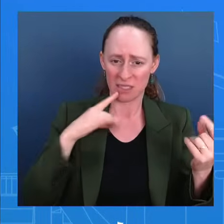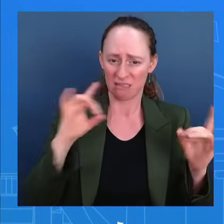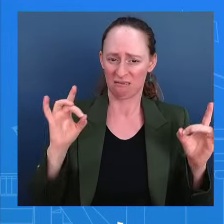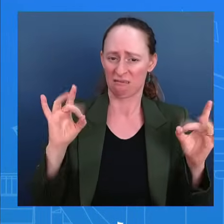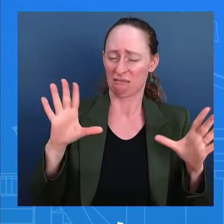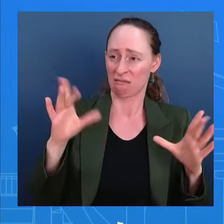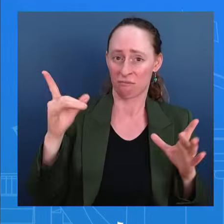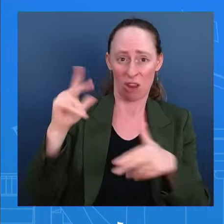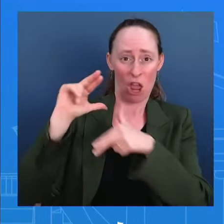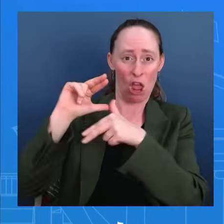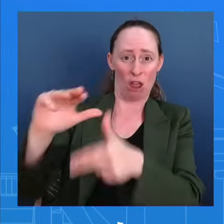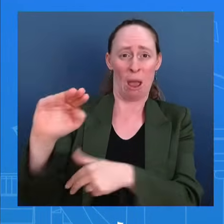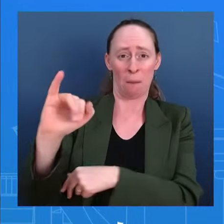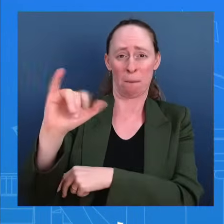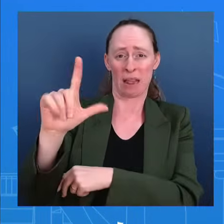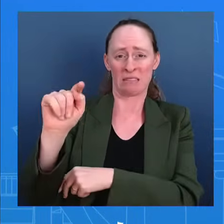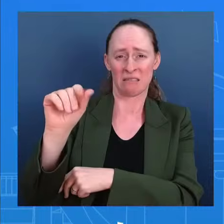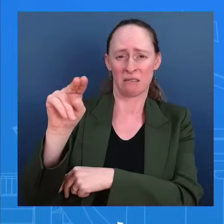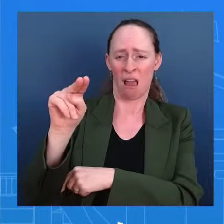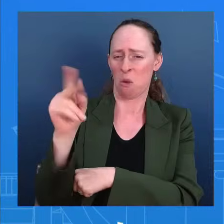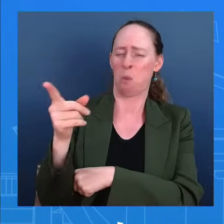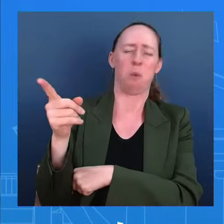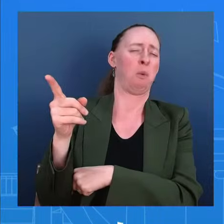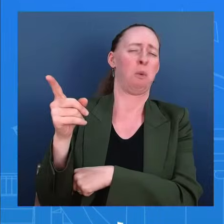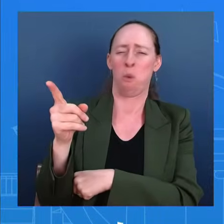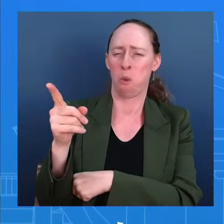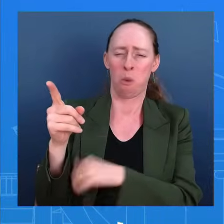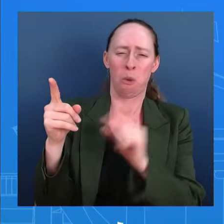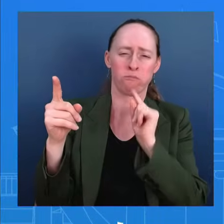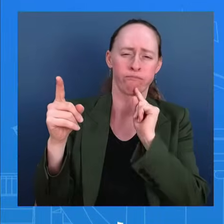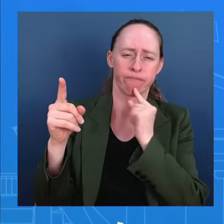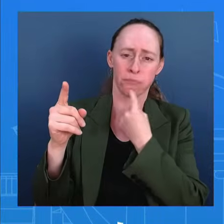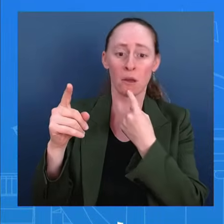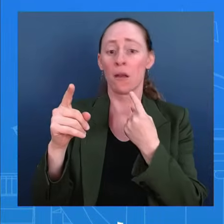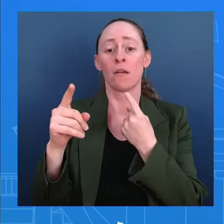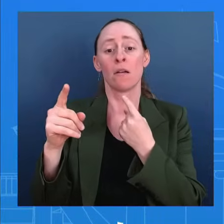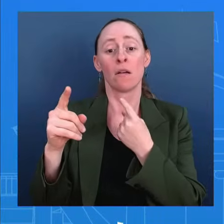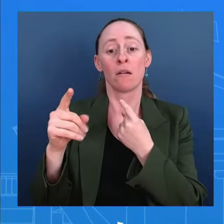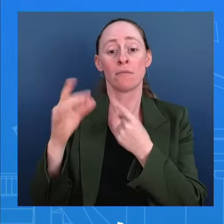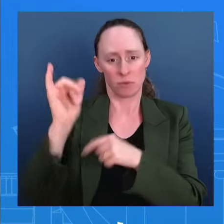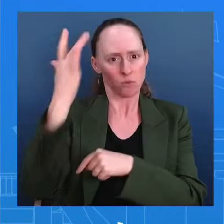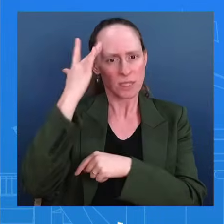And that's why the Department of Transportation is on top of it. You have DOJ, FDC, Consumer Financial Protection Bureau.